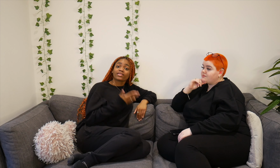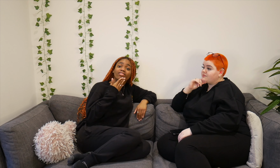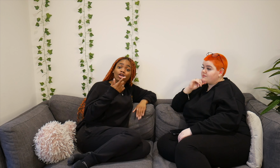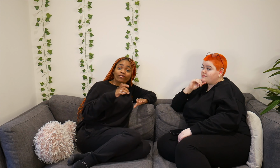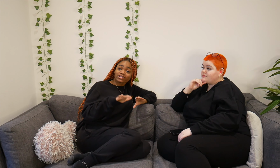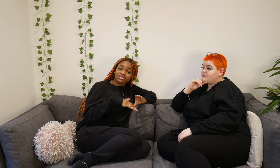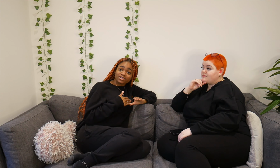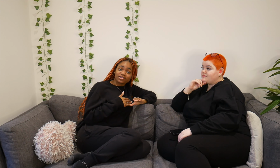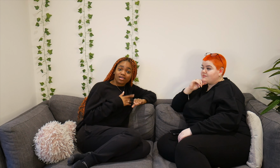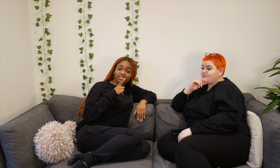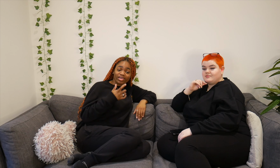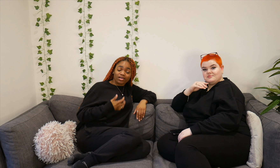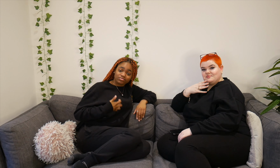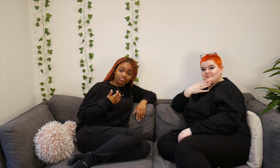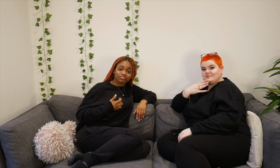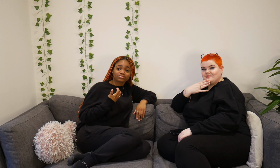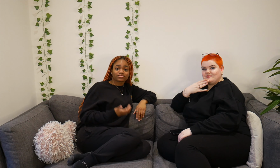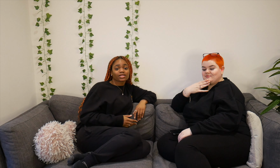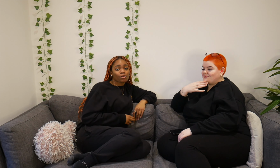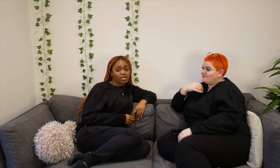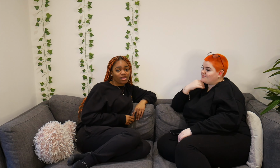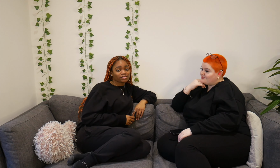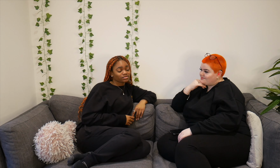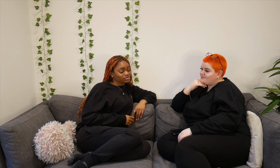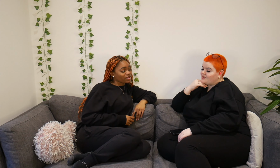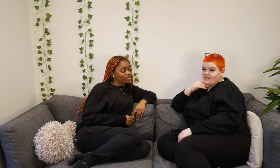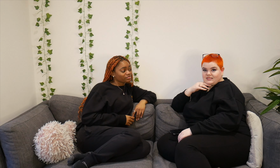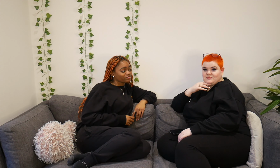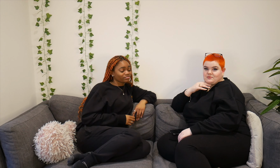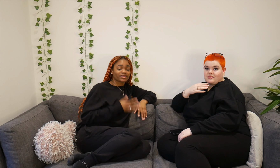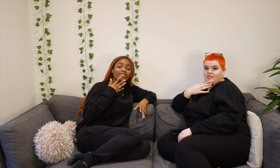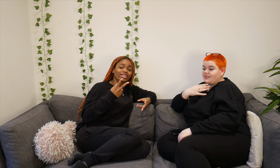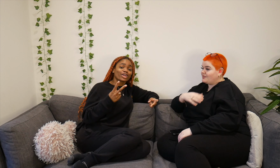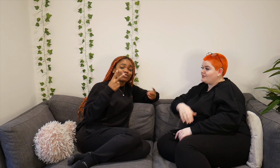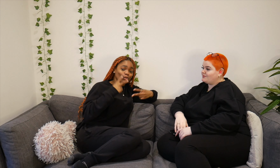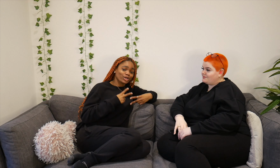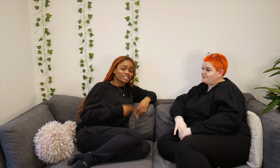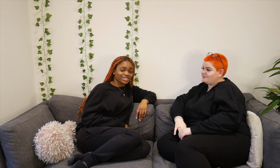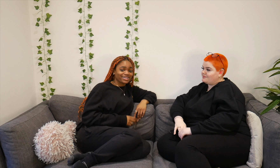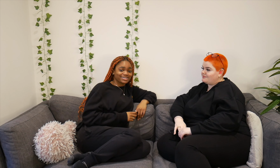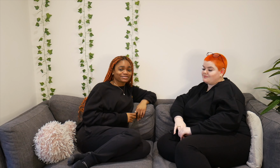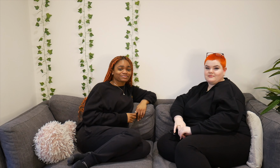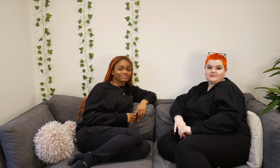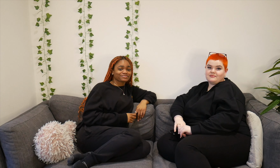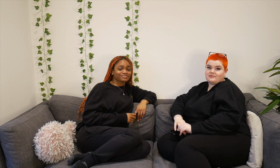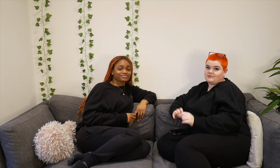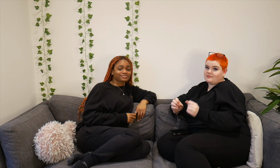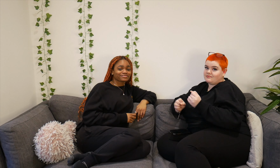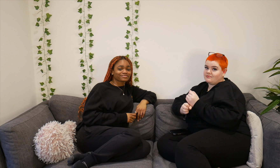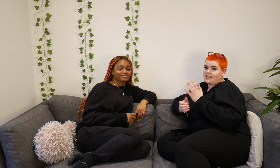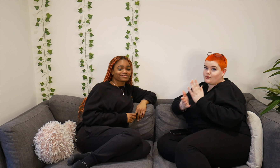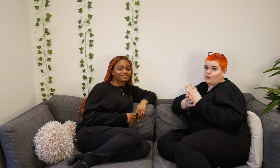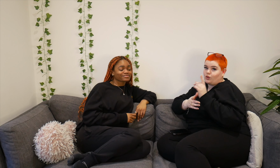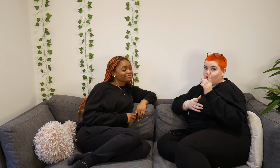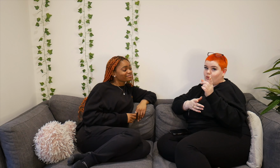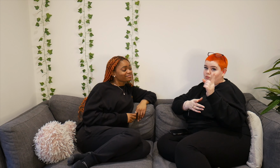Thank you for sending in this complaint, yeah (yeah). And (thank you) thank you for watching! Make sure you,